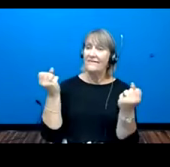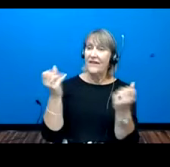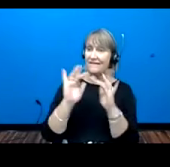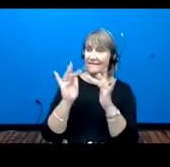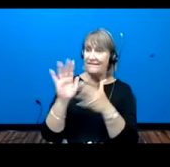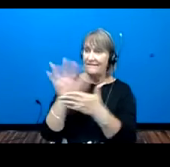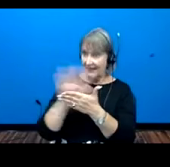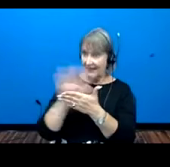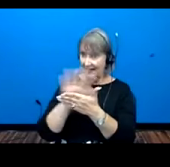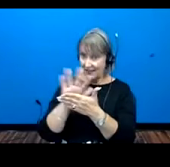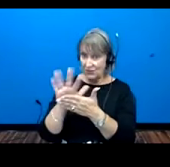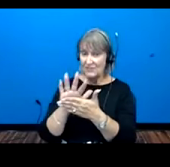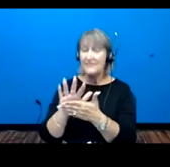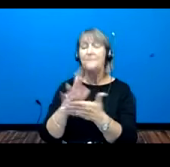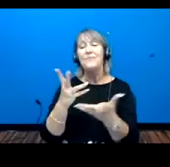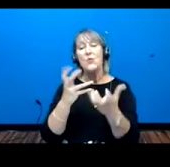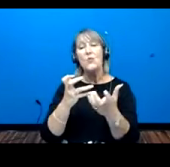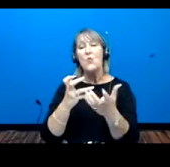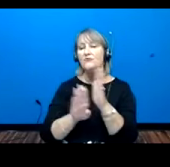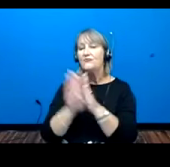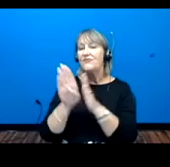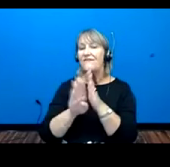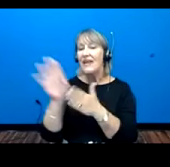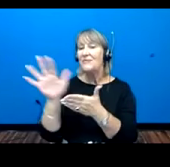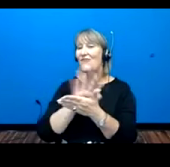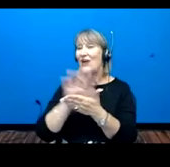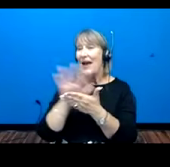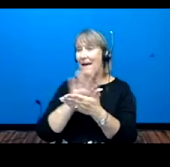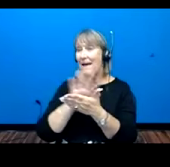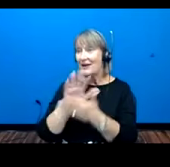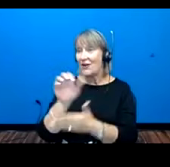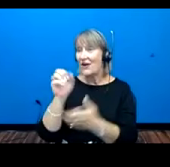is a vocabulary of ASL signs, so that's something that we're actually very excited about.